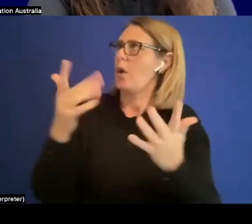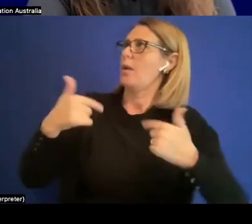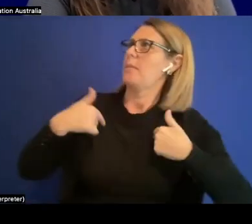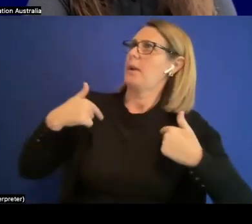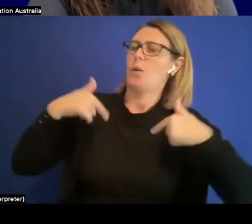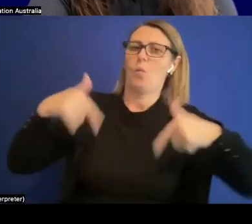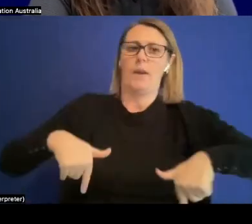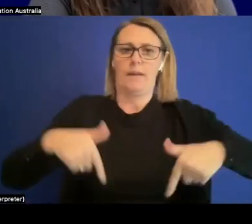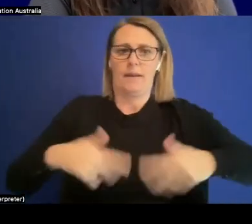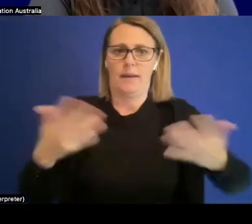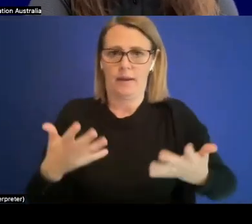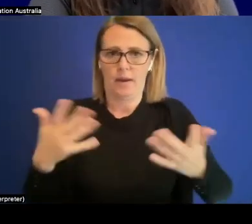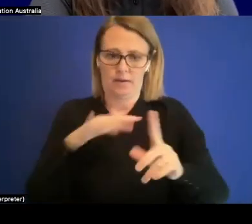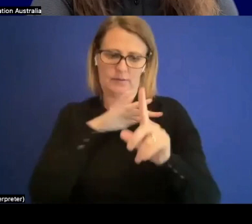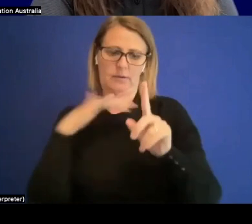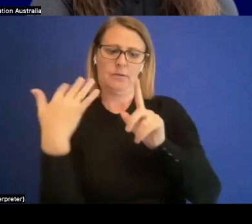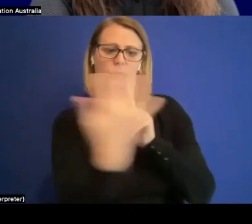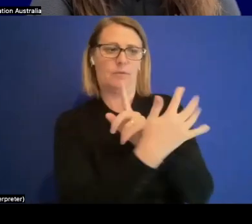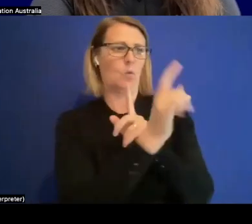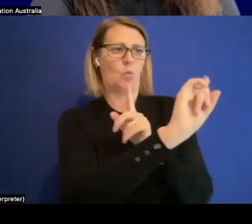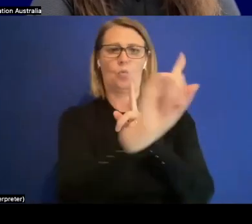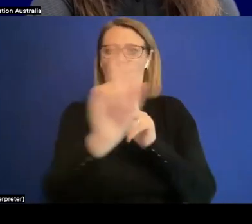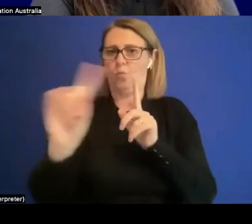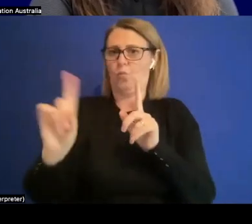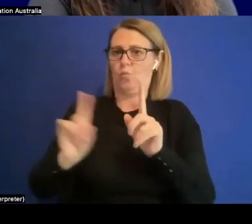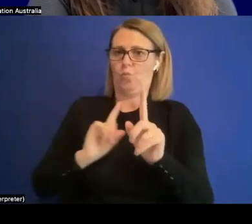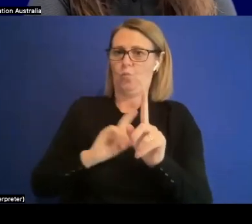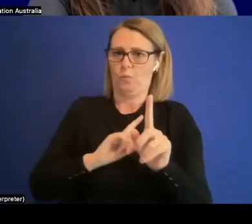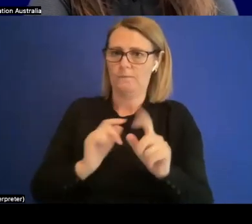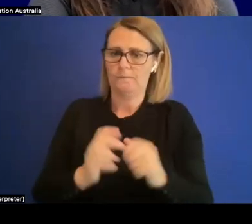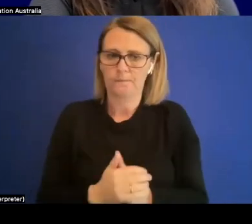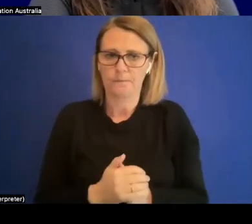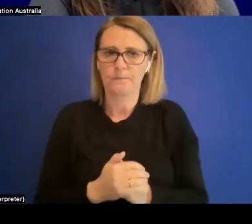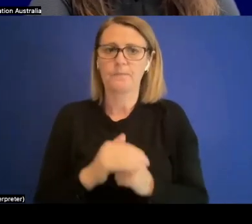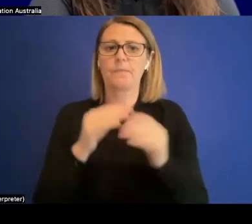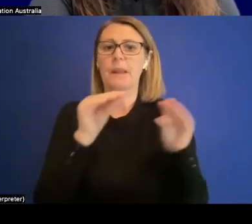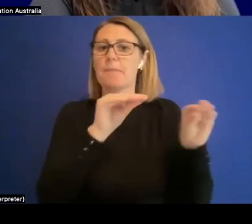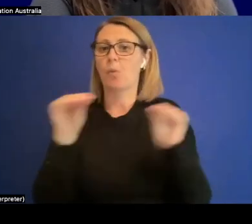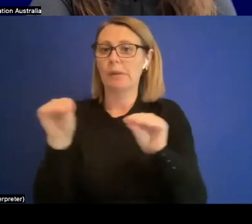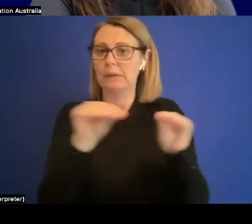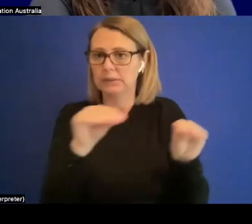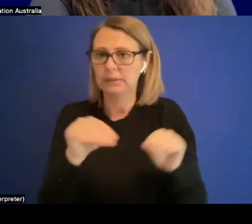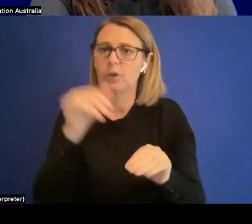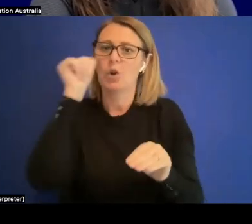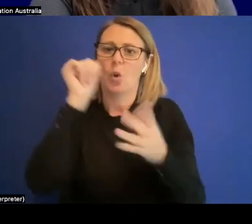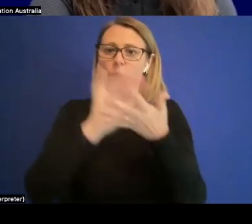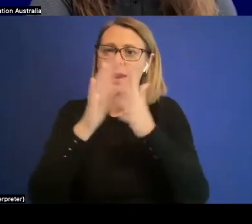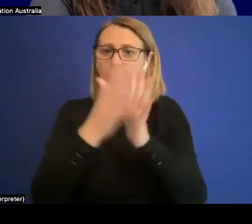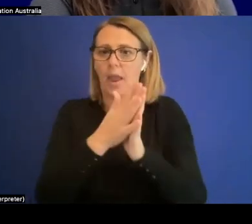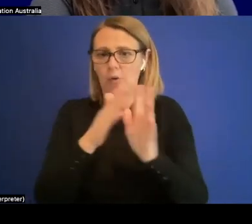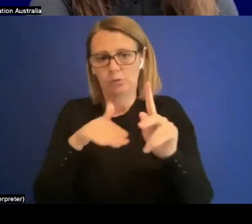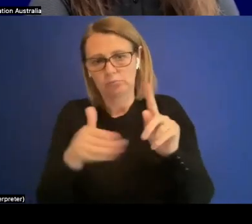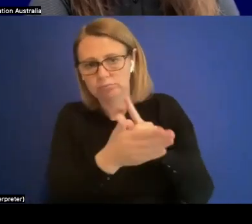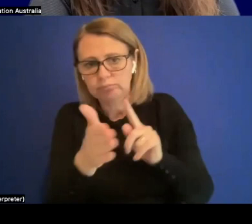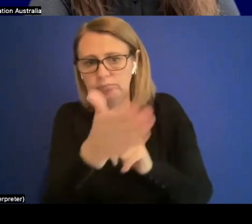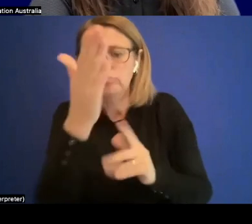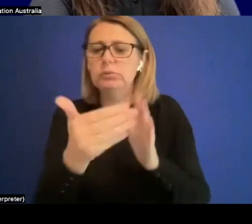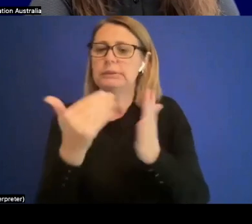knowing what is around you, and mobility being knowing how to get around safely,